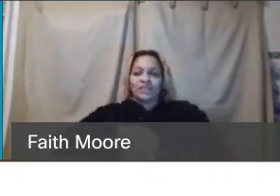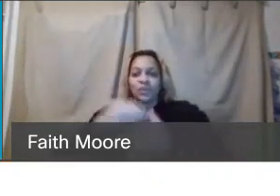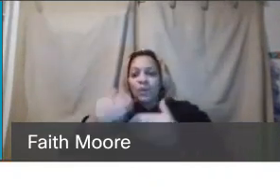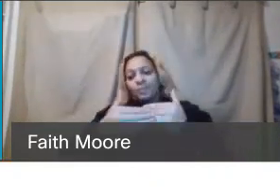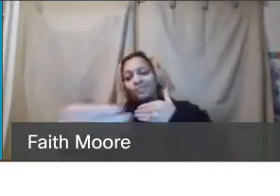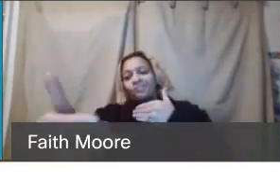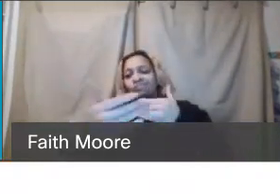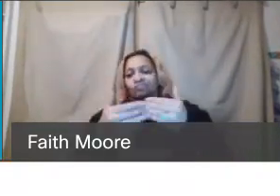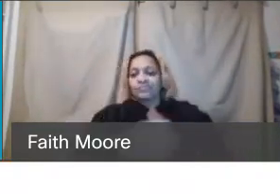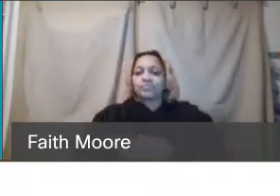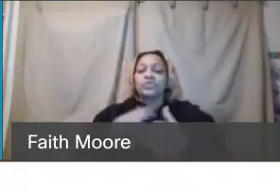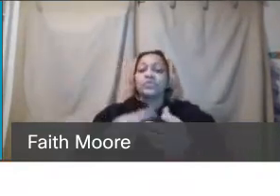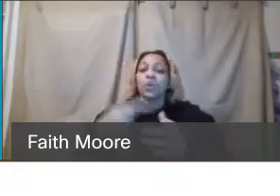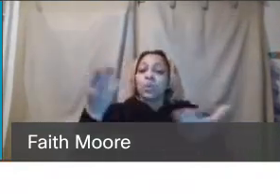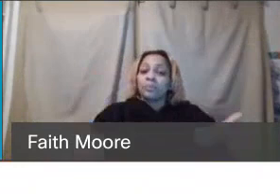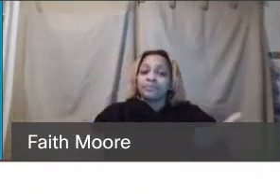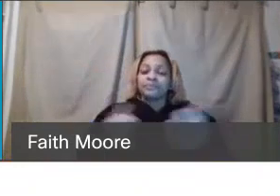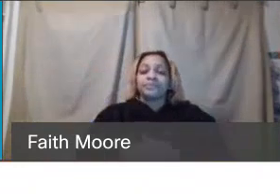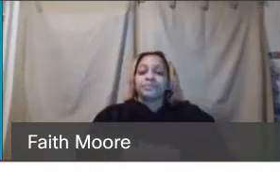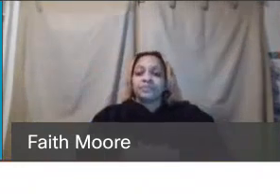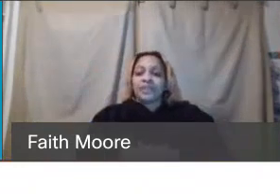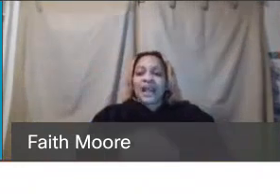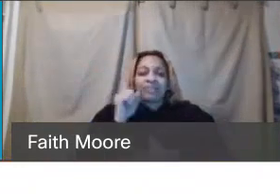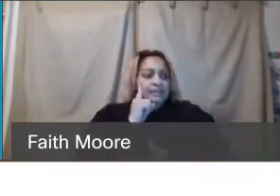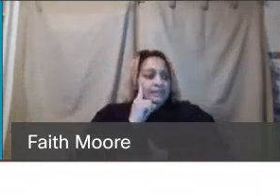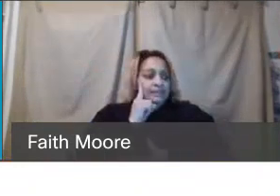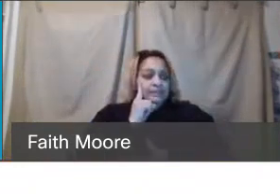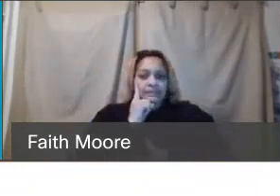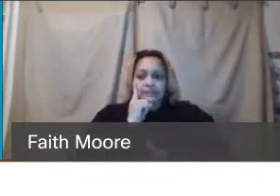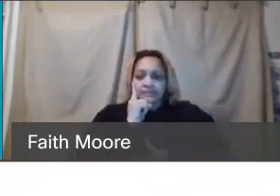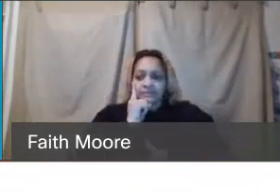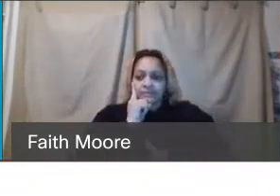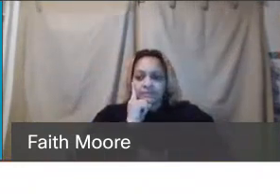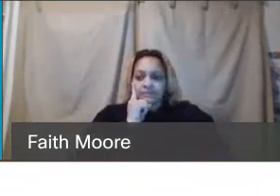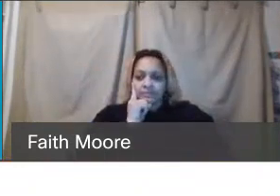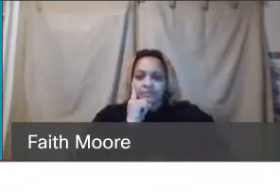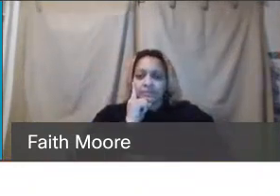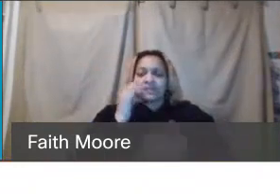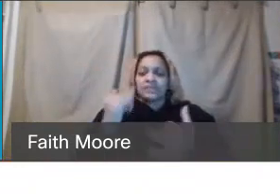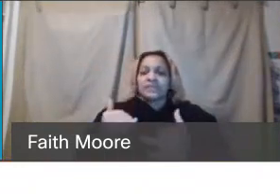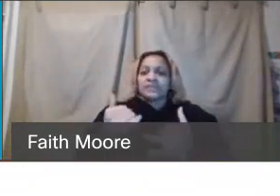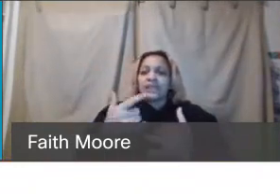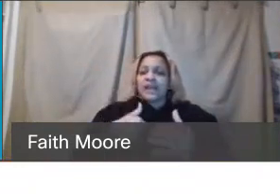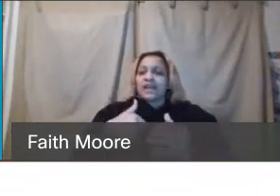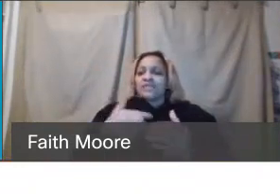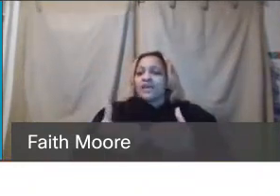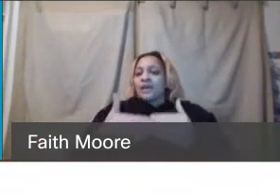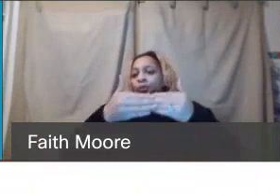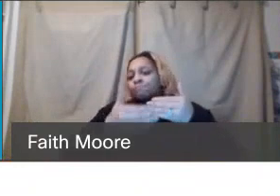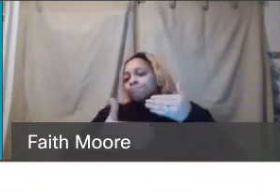Um, so with that, I think it's the time to talk about where we're headed and.